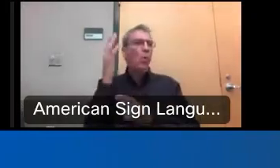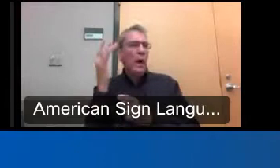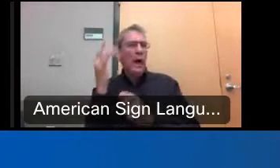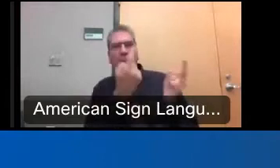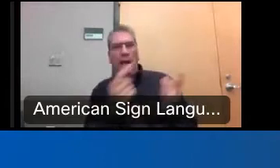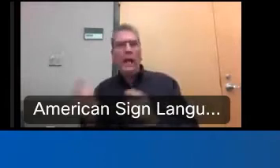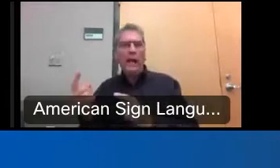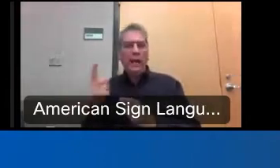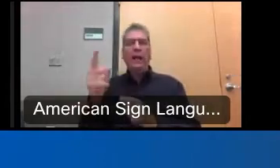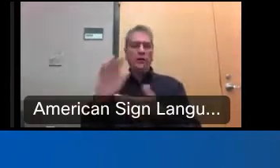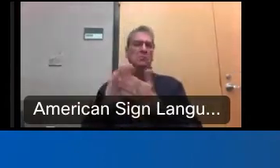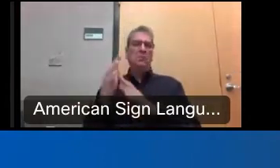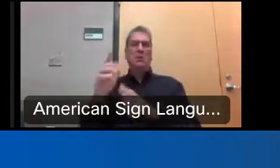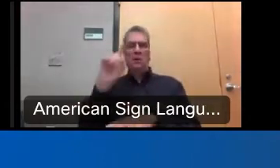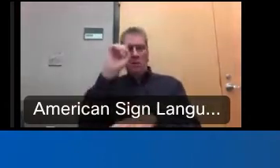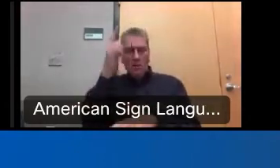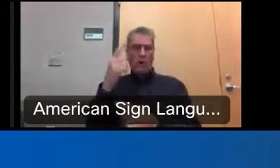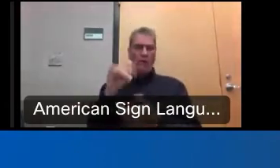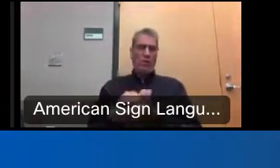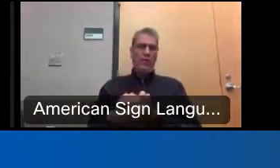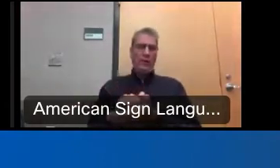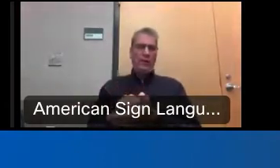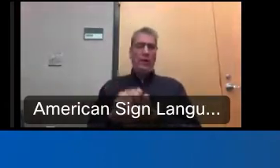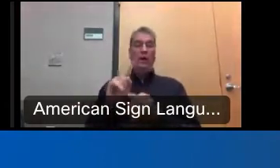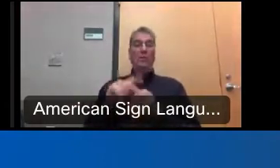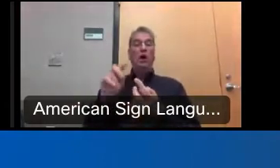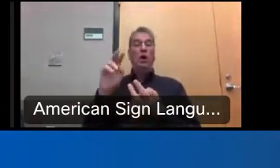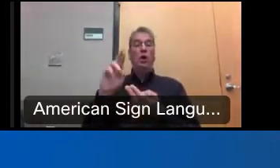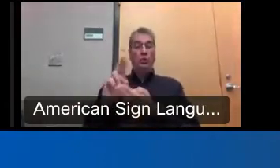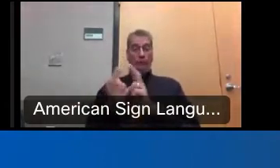smarter for it. The inverse of that, if you will is blind